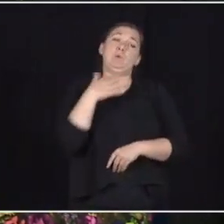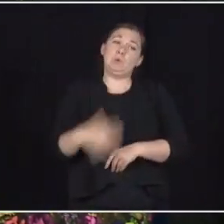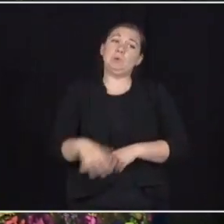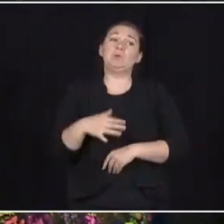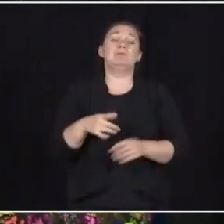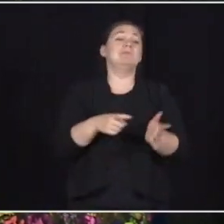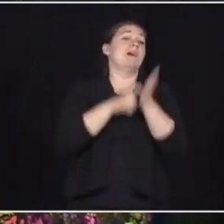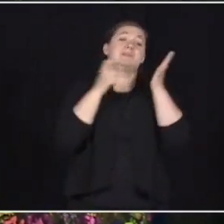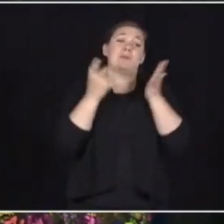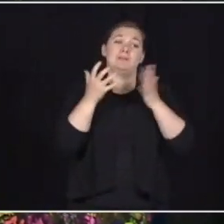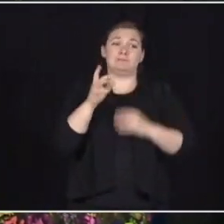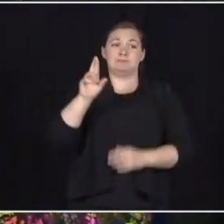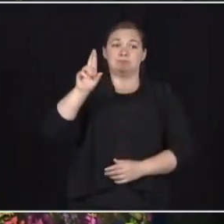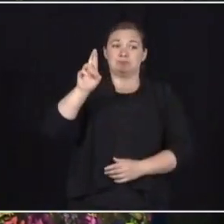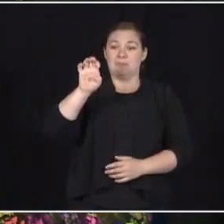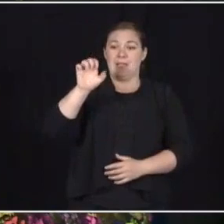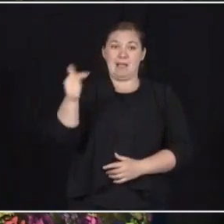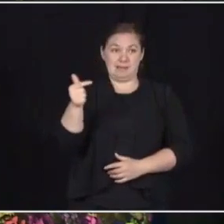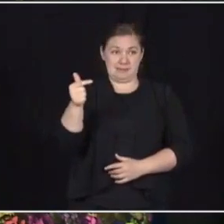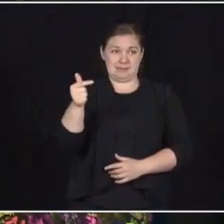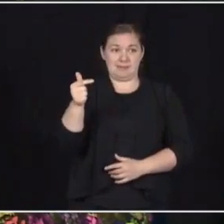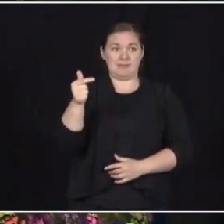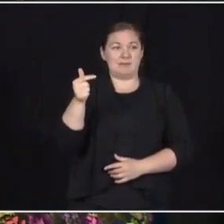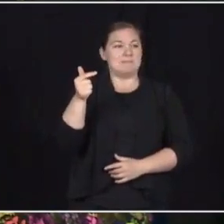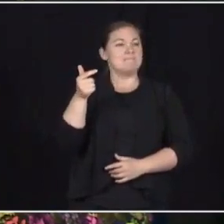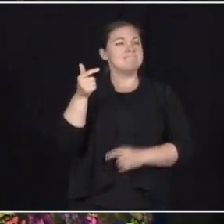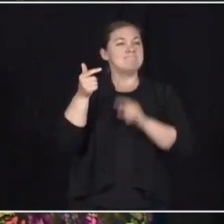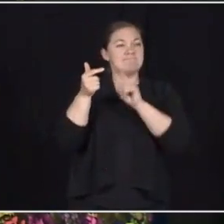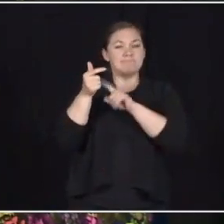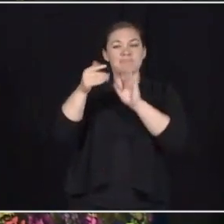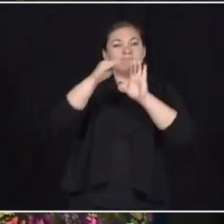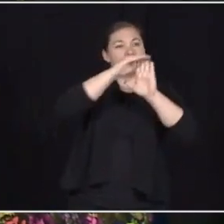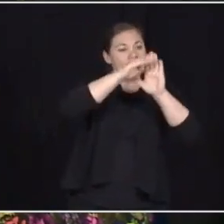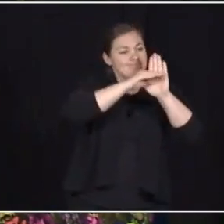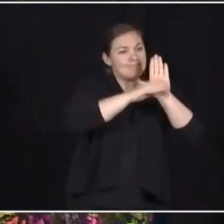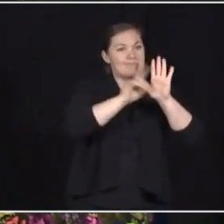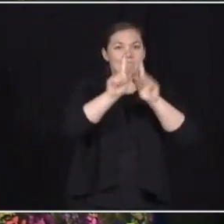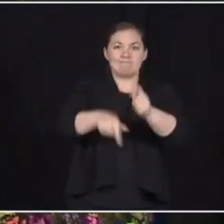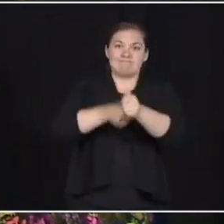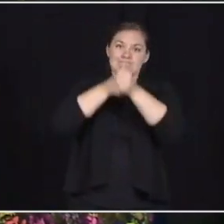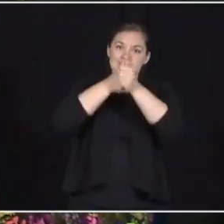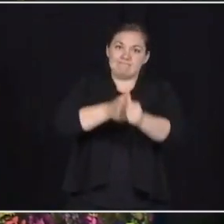we are going to continue uncaring on this conversation is regulations. Regulations and red tape kills companies.